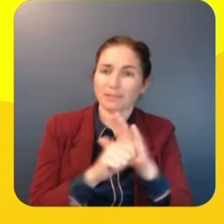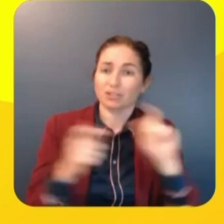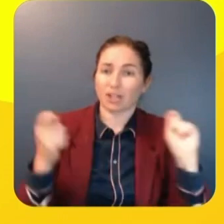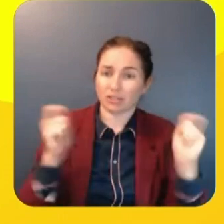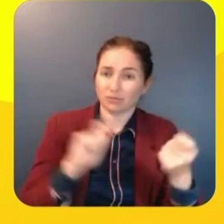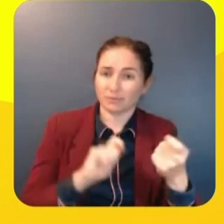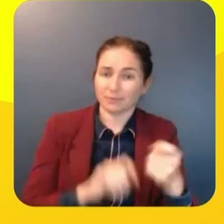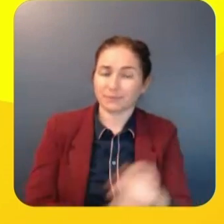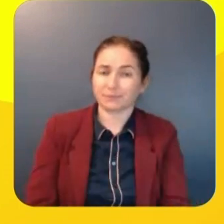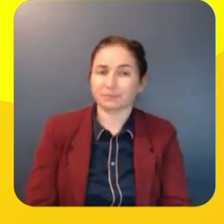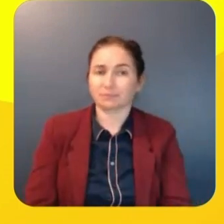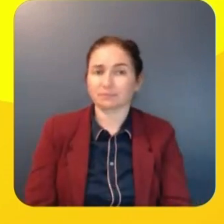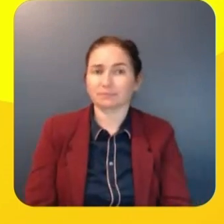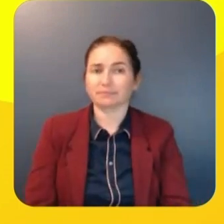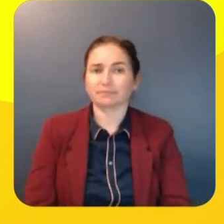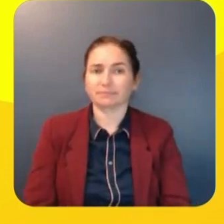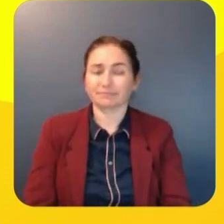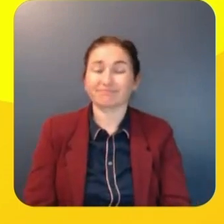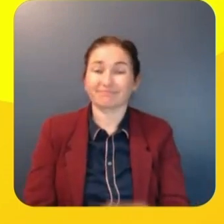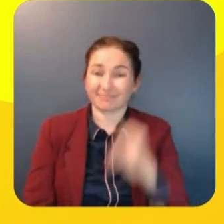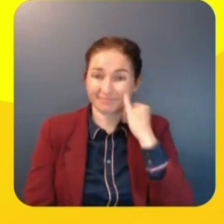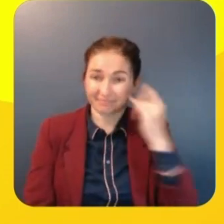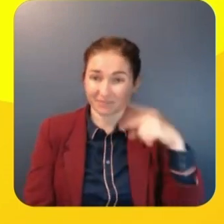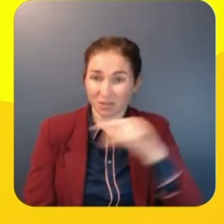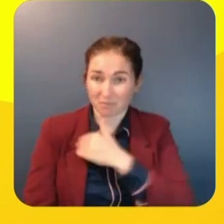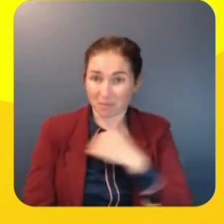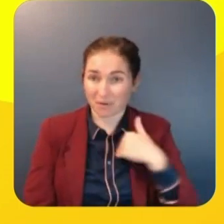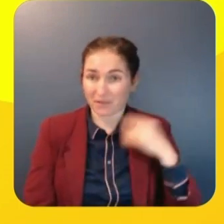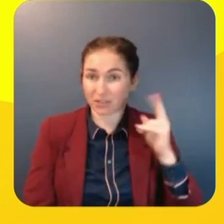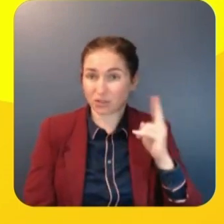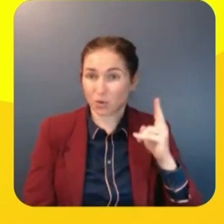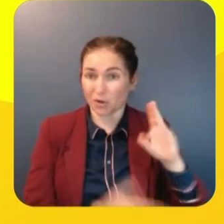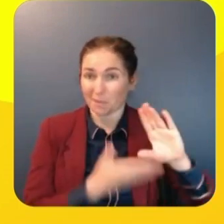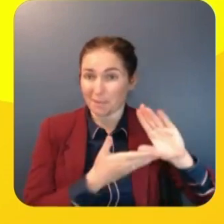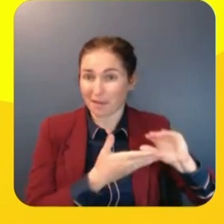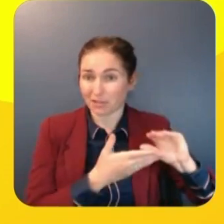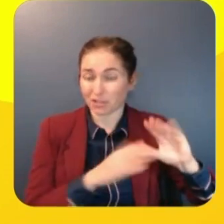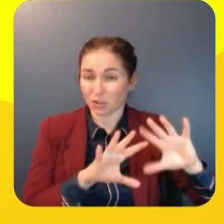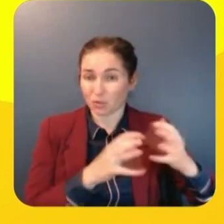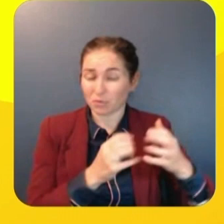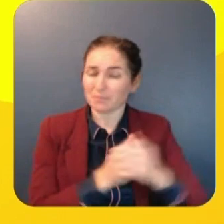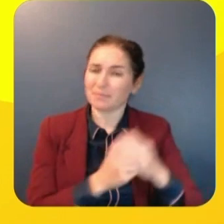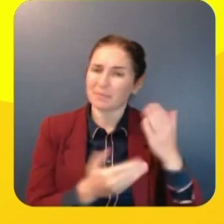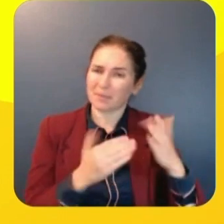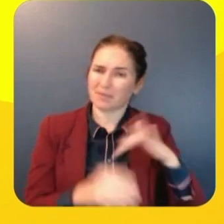In real talk, if you're a member of a historically marginalized group, you might feel let down again.